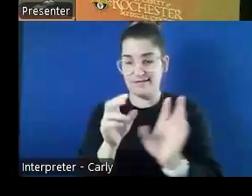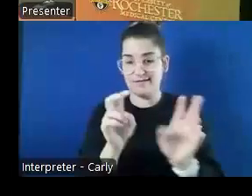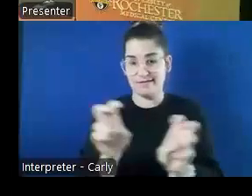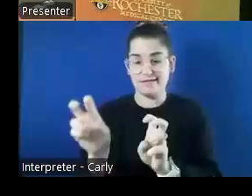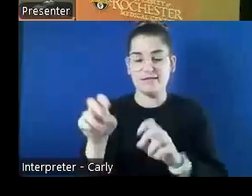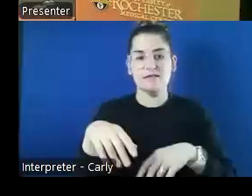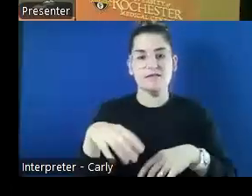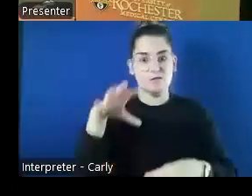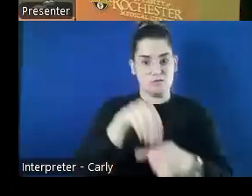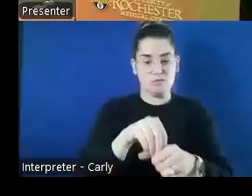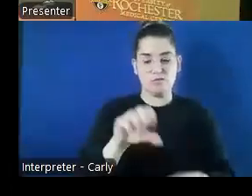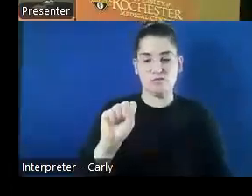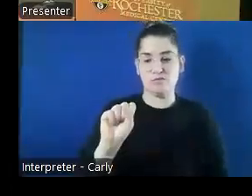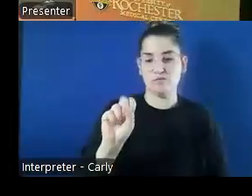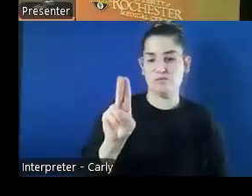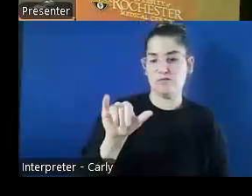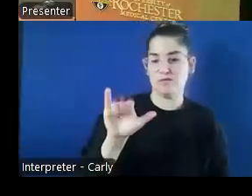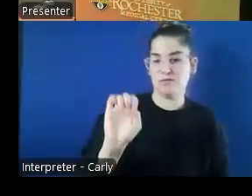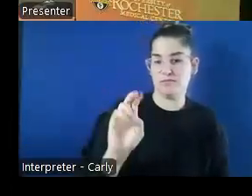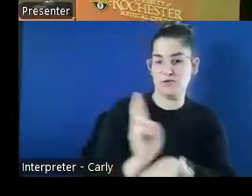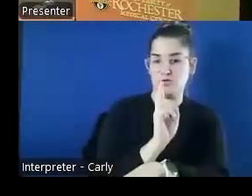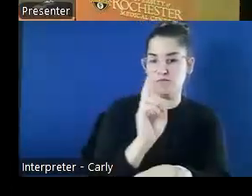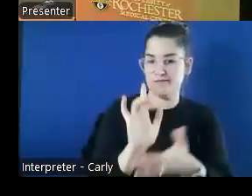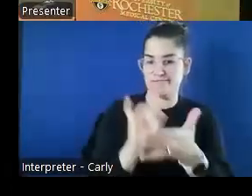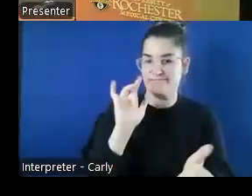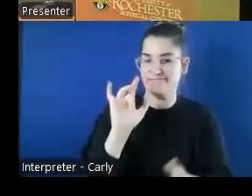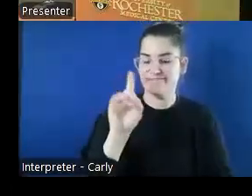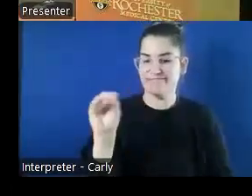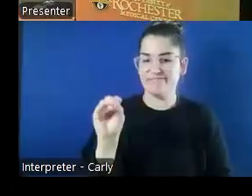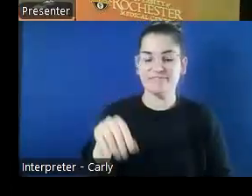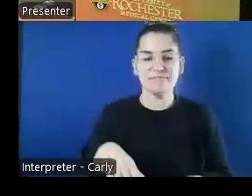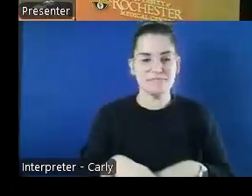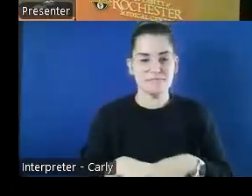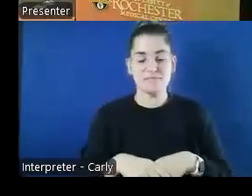well as substance use disorders um and we want to eventually really be seen as a national Center of